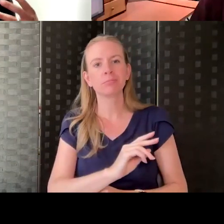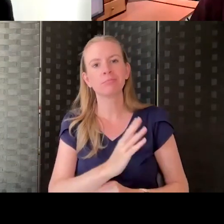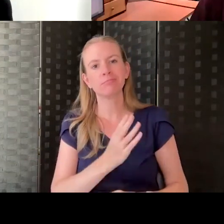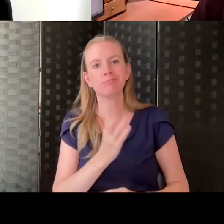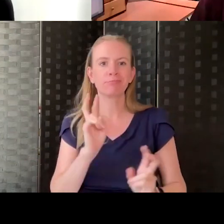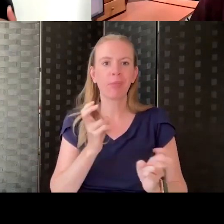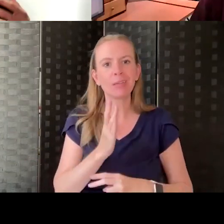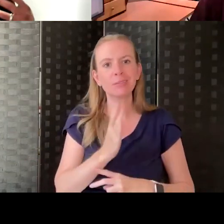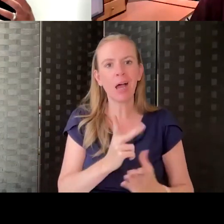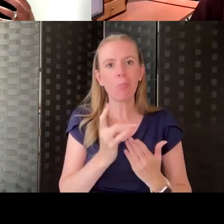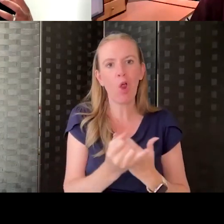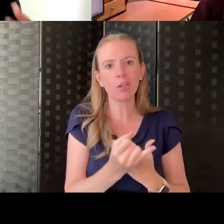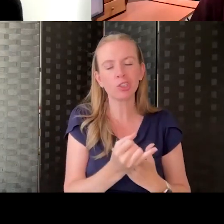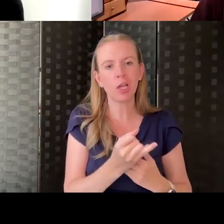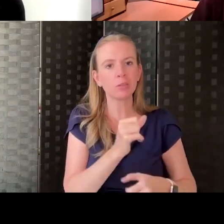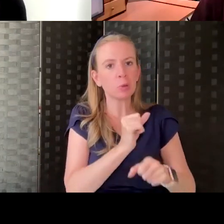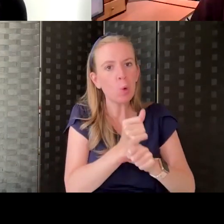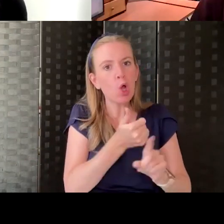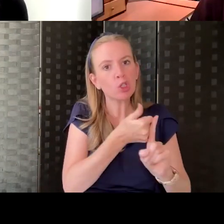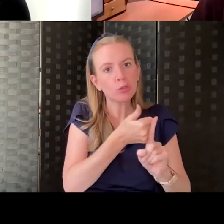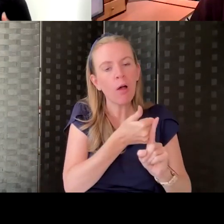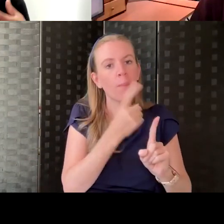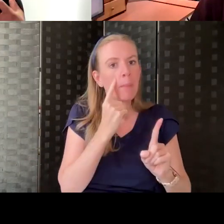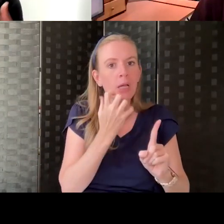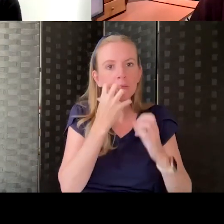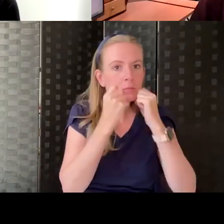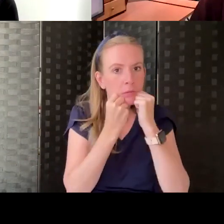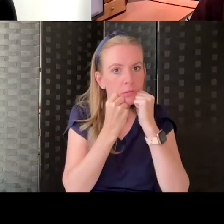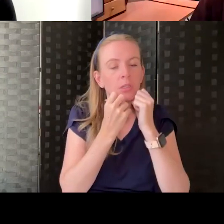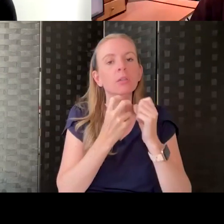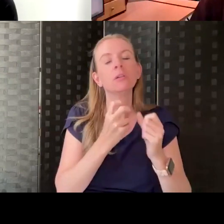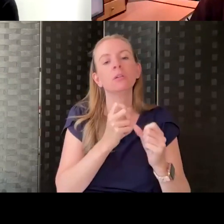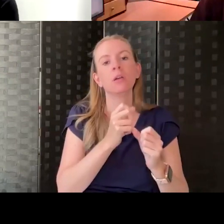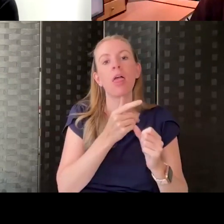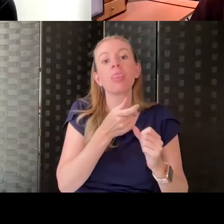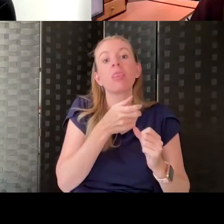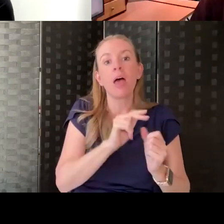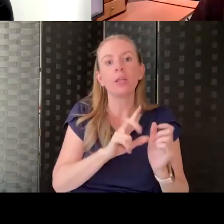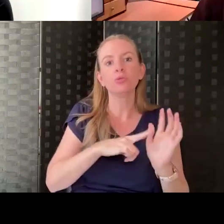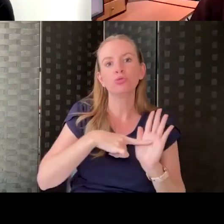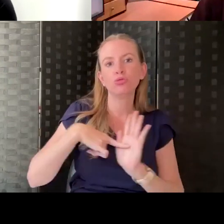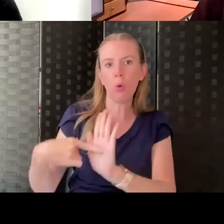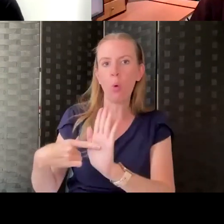labors of love, you have to start working on it. Then you have to show and get them convinced,